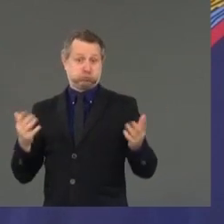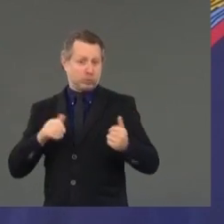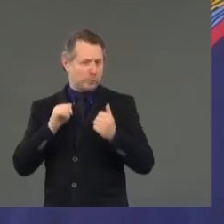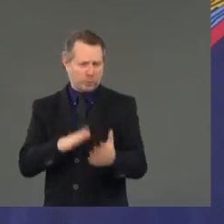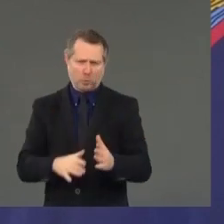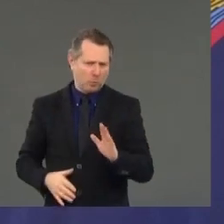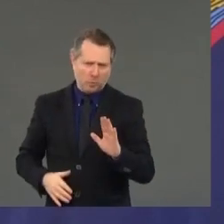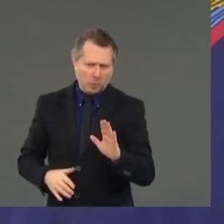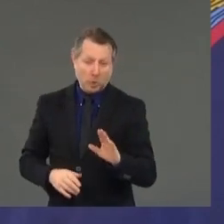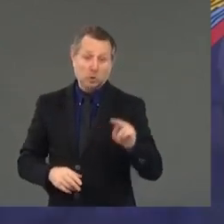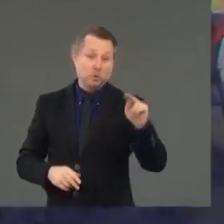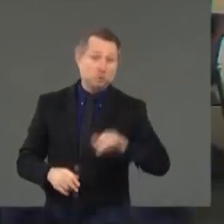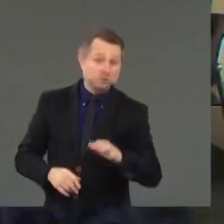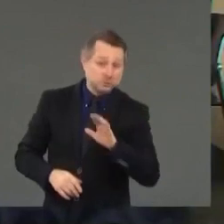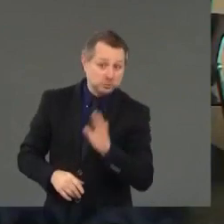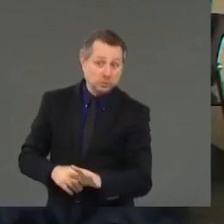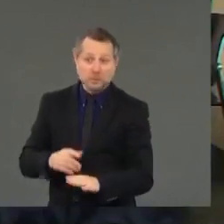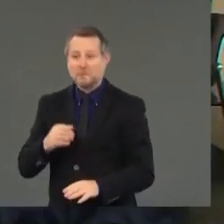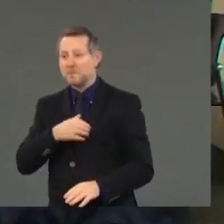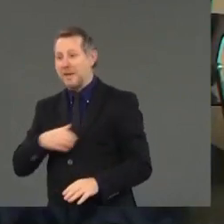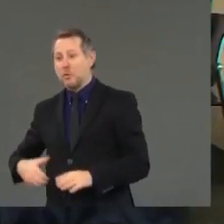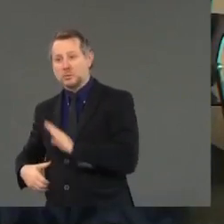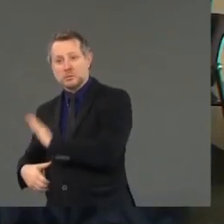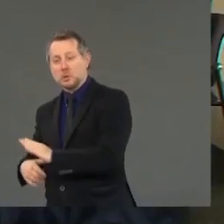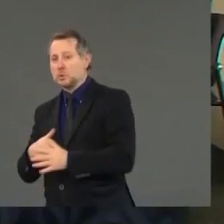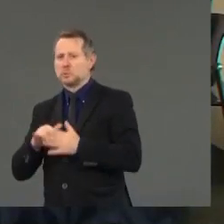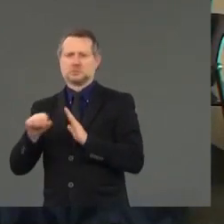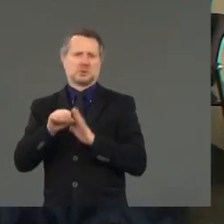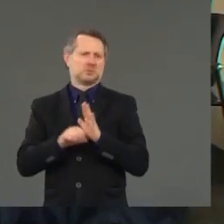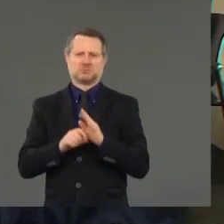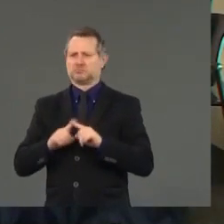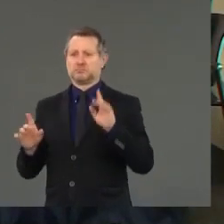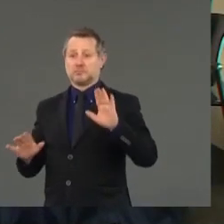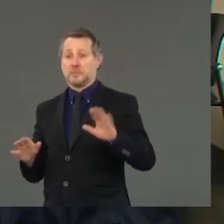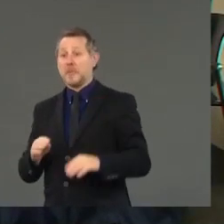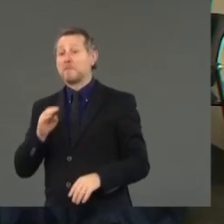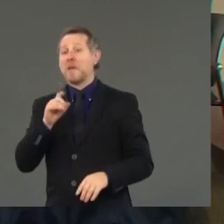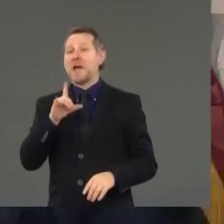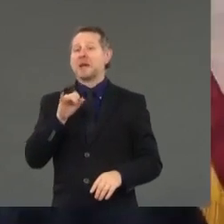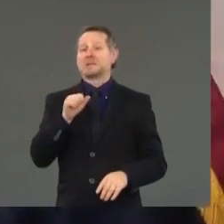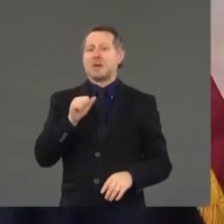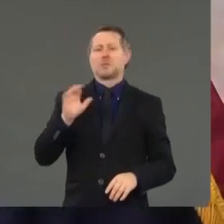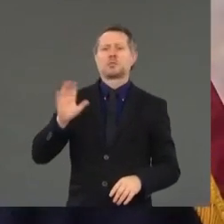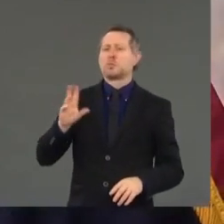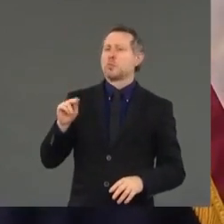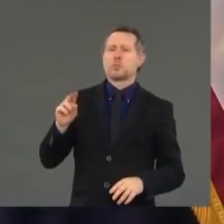DIFFERENCE OF OPINION OR POSITION BETWEEN THE STATE AND THE CITY.